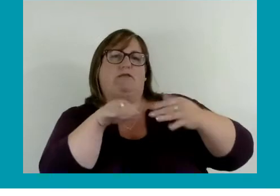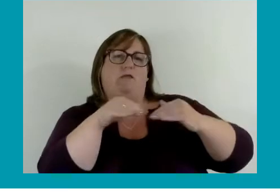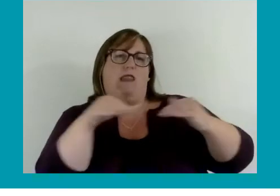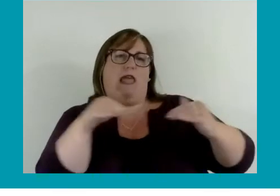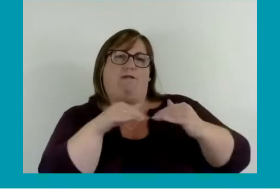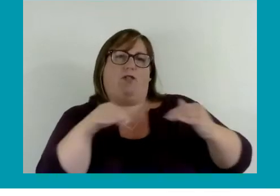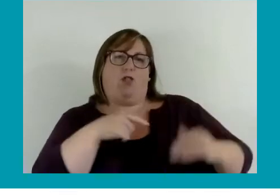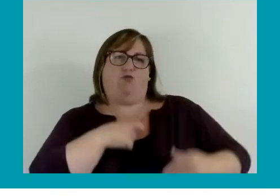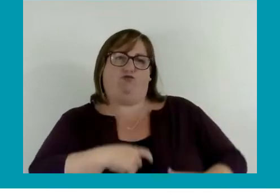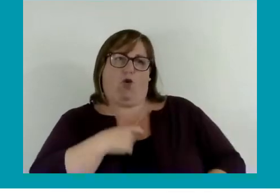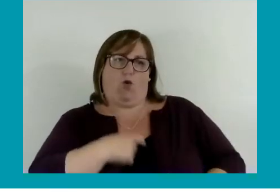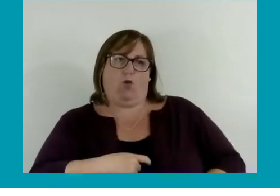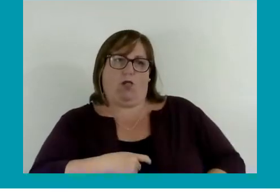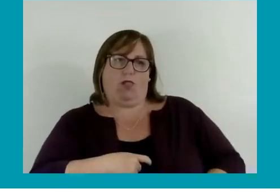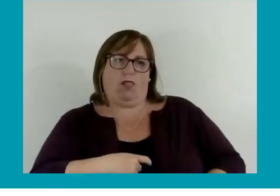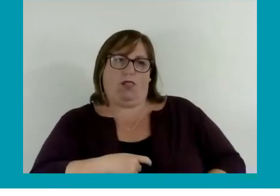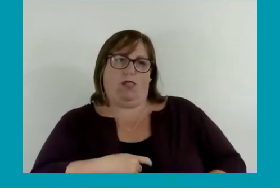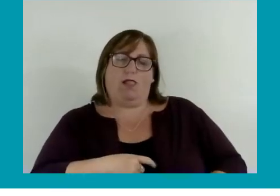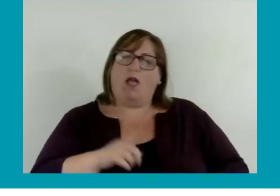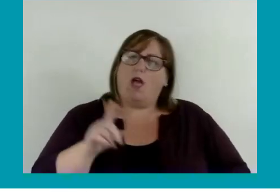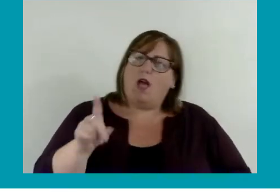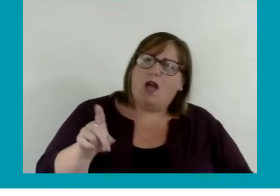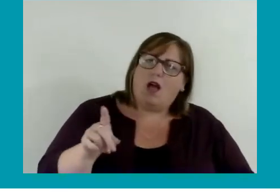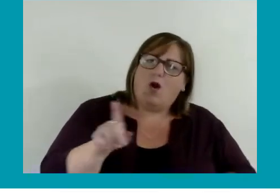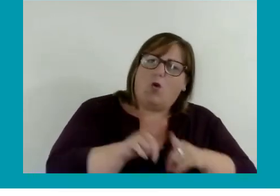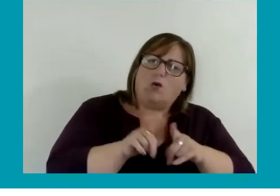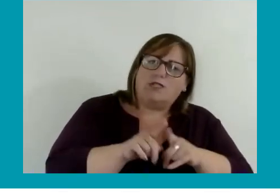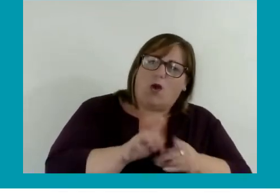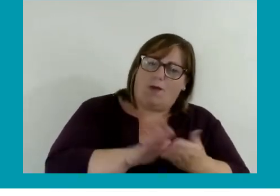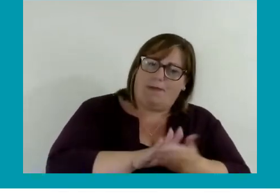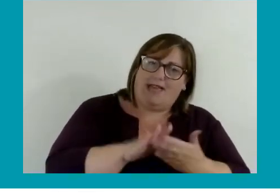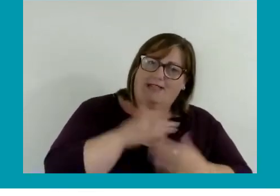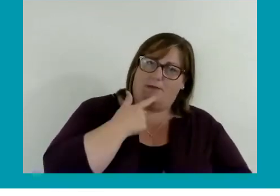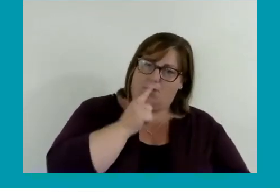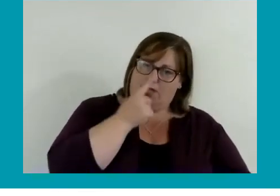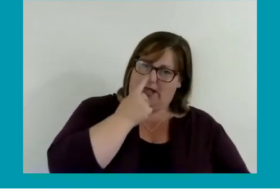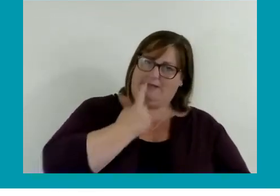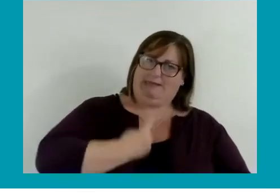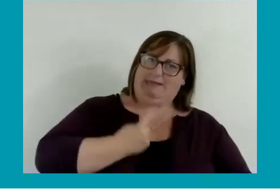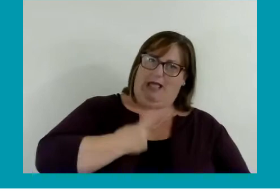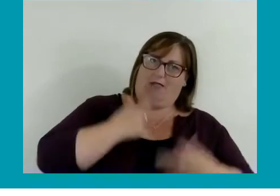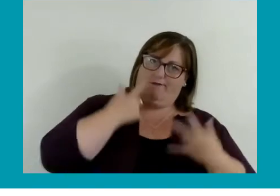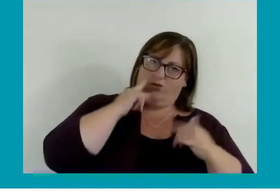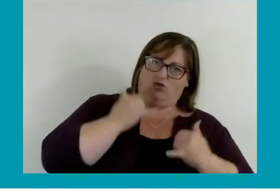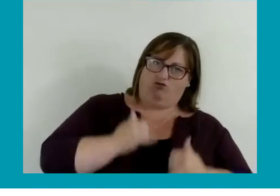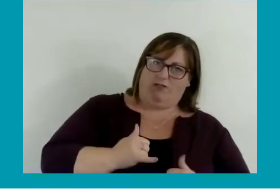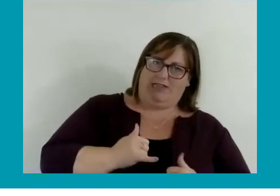people to self screen themselves in and out of the application process rather than trying to guess